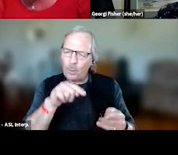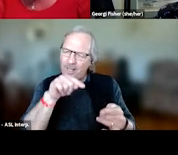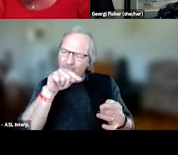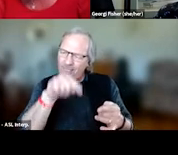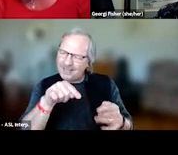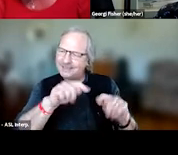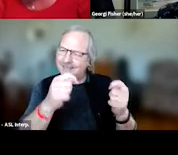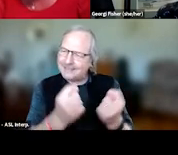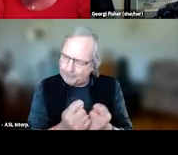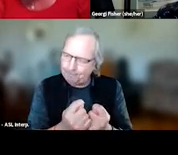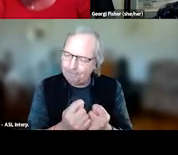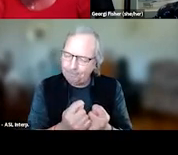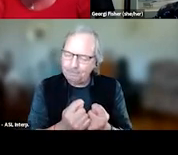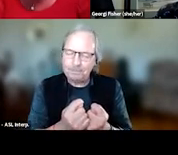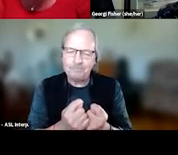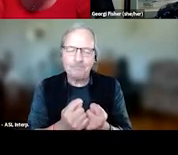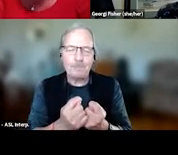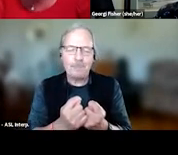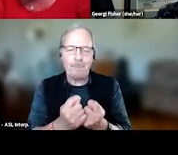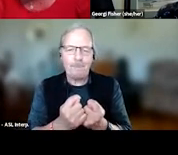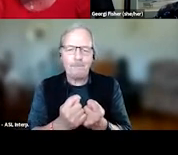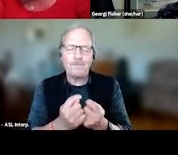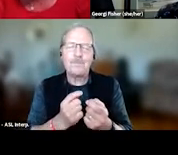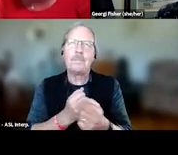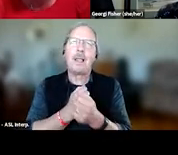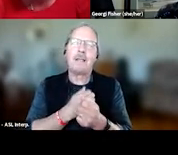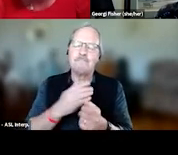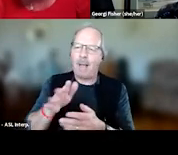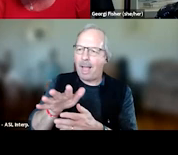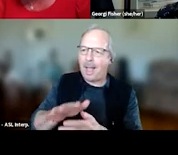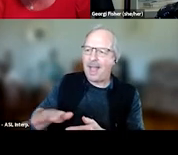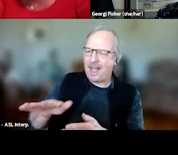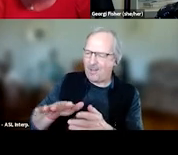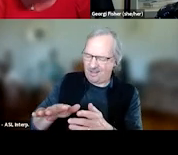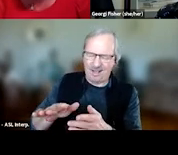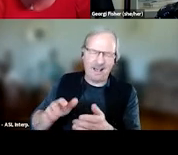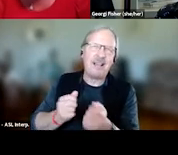And you know what, I love my area, I love what we're doing, I'm very proud,